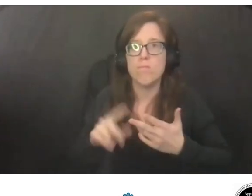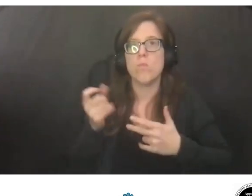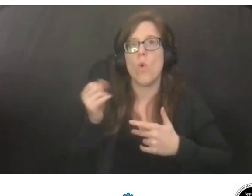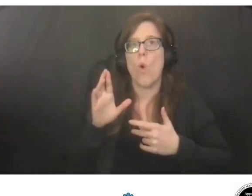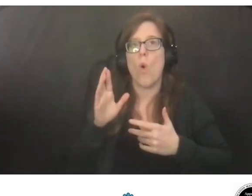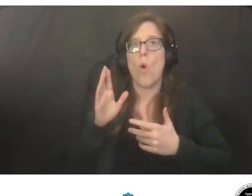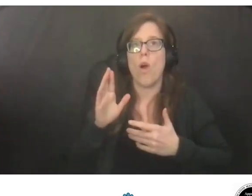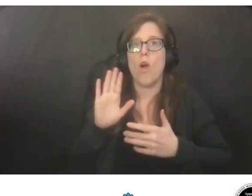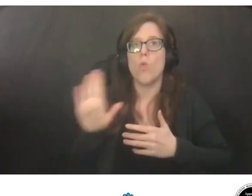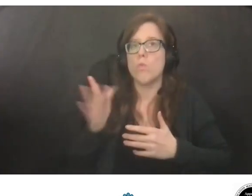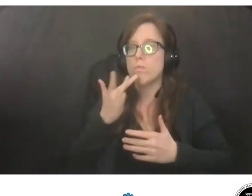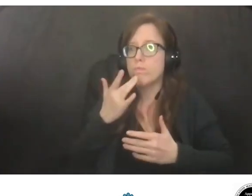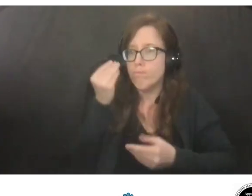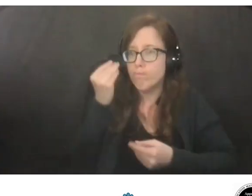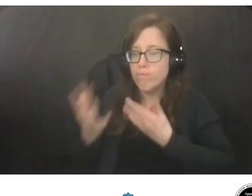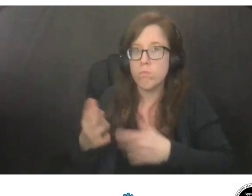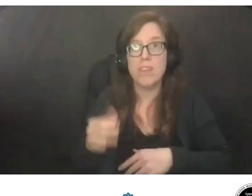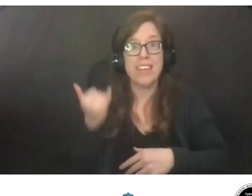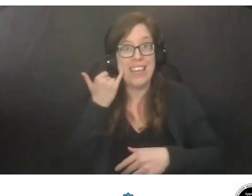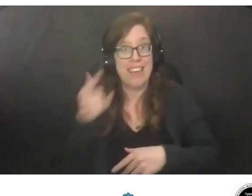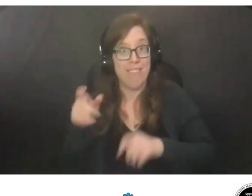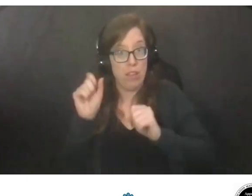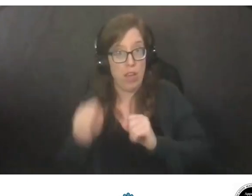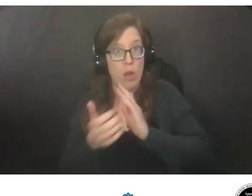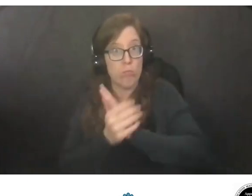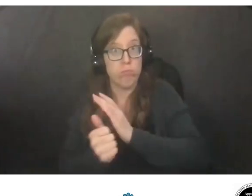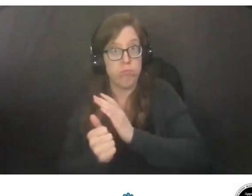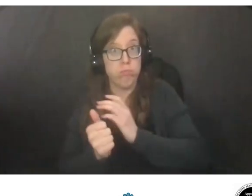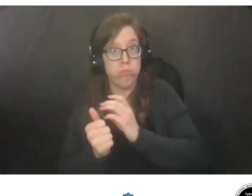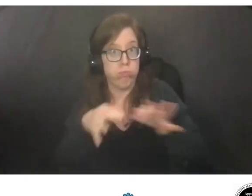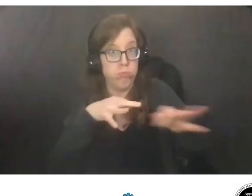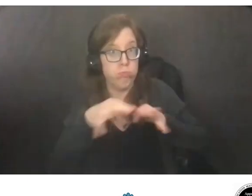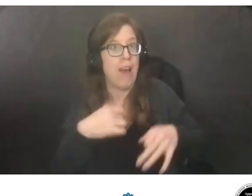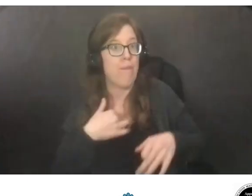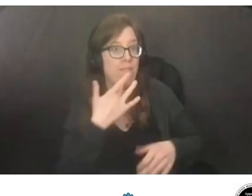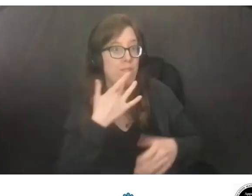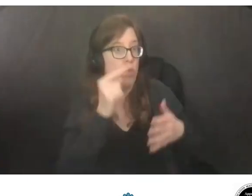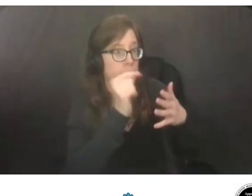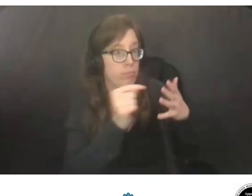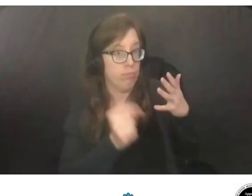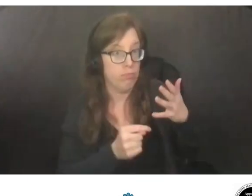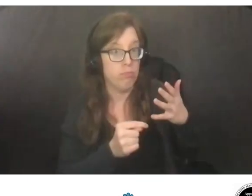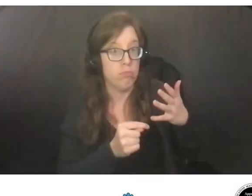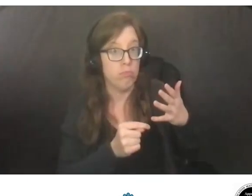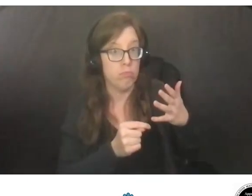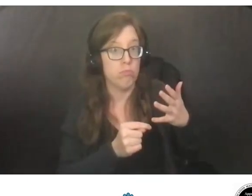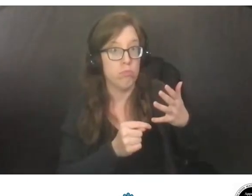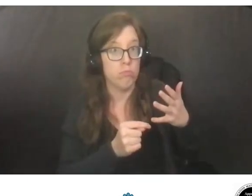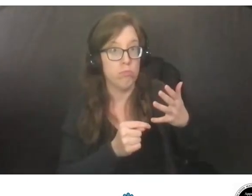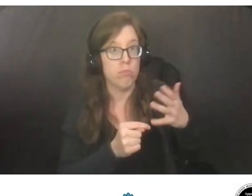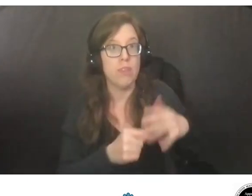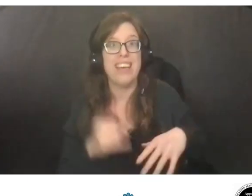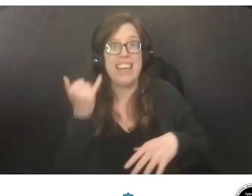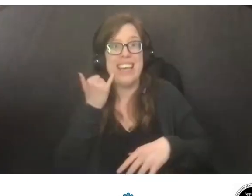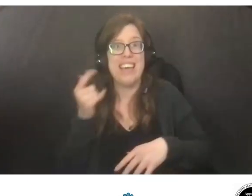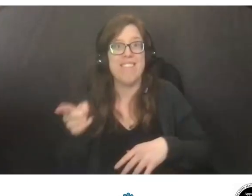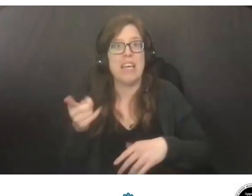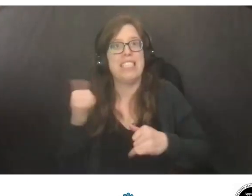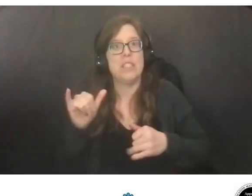those things if they're proficient communicators and able to express that. If they're not proficient communicators,